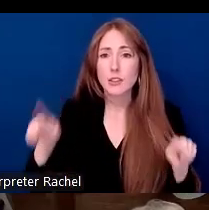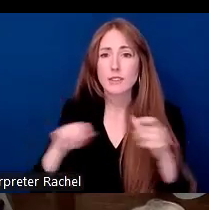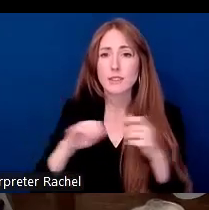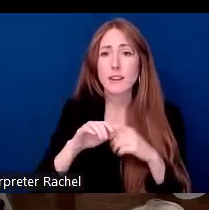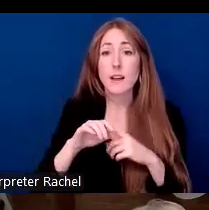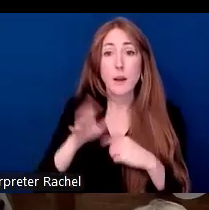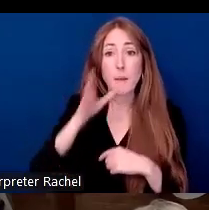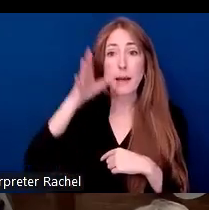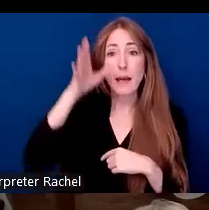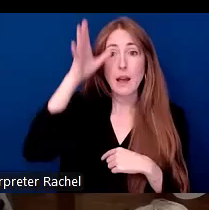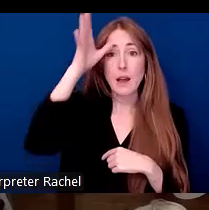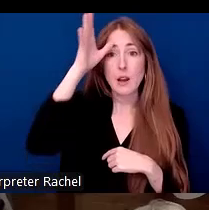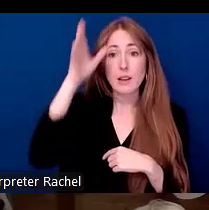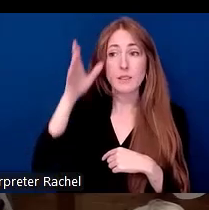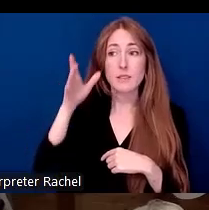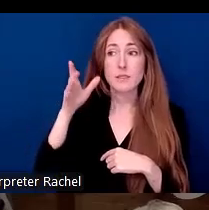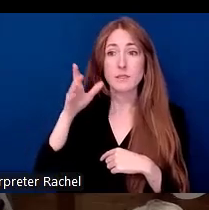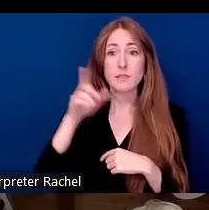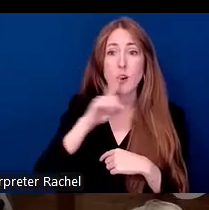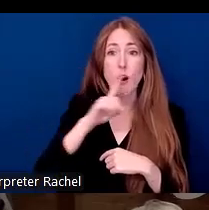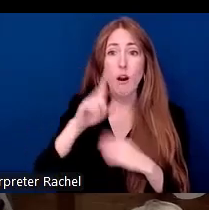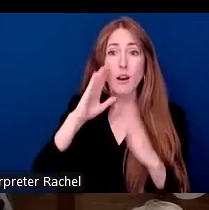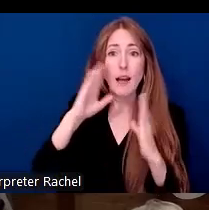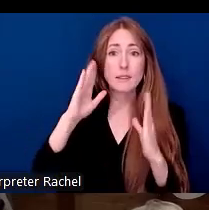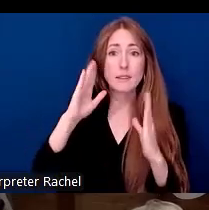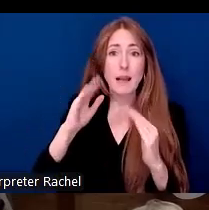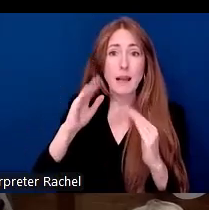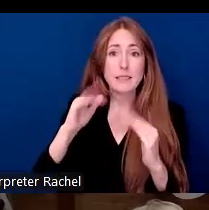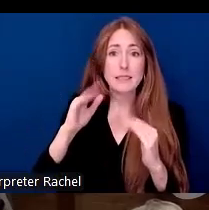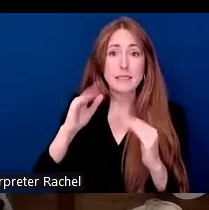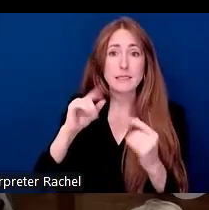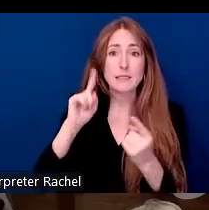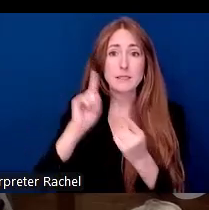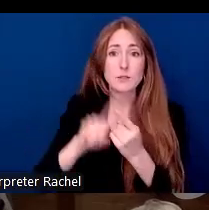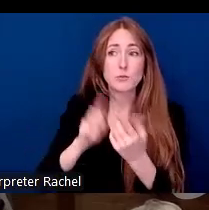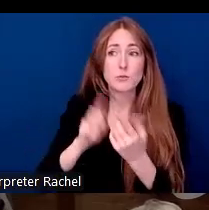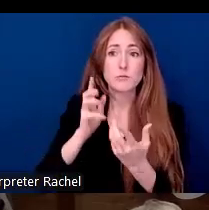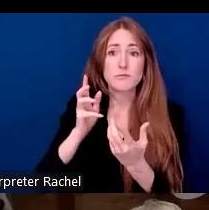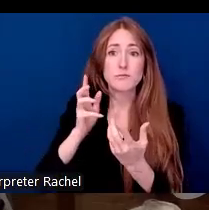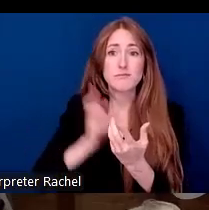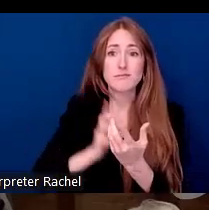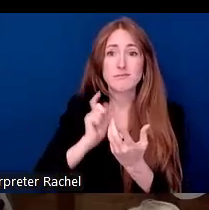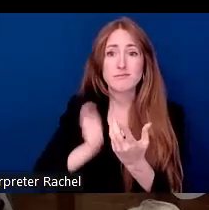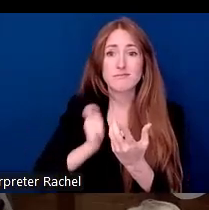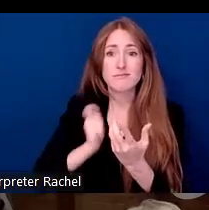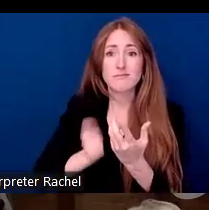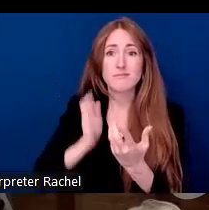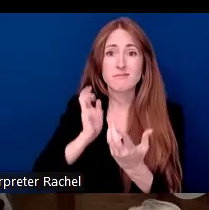a pre-determined menu of available service options that meet organizational rather than parents’